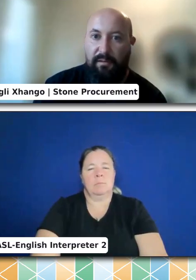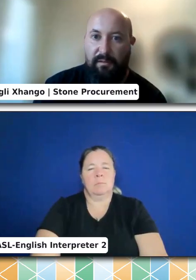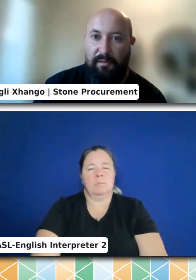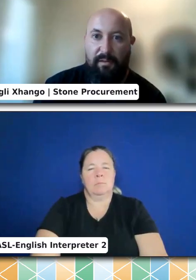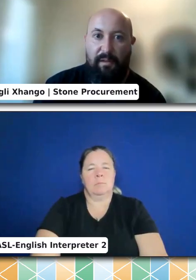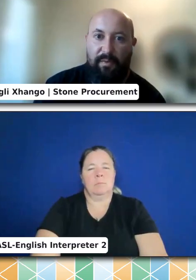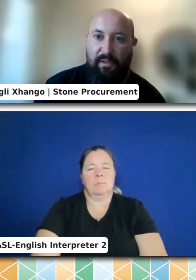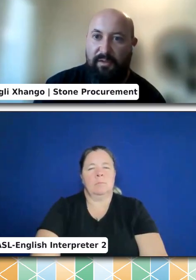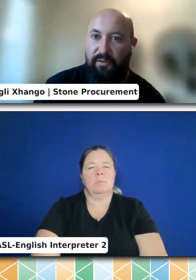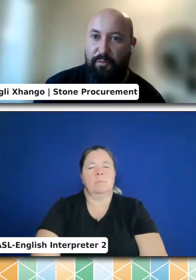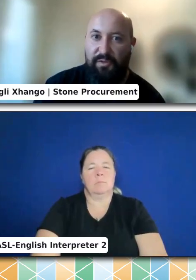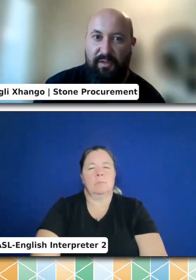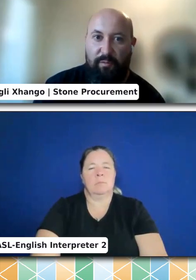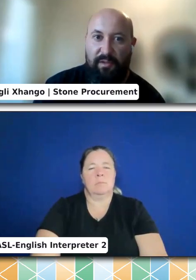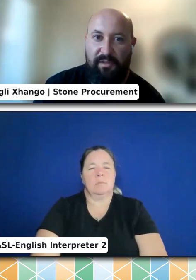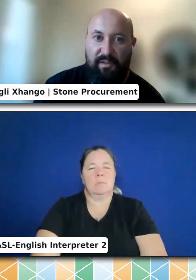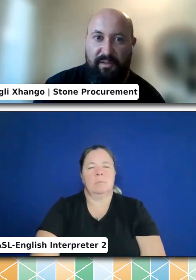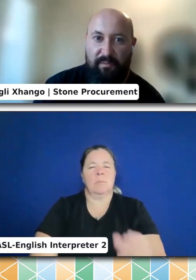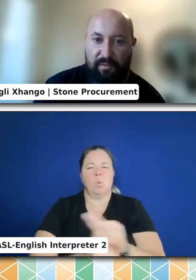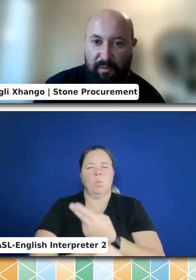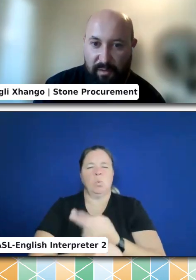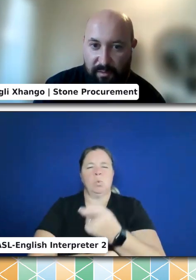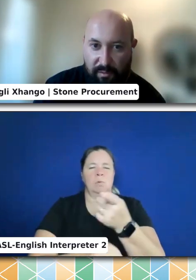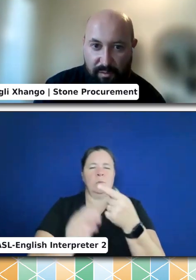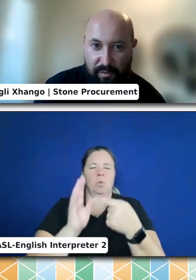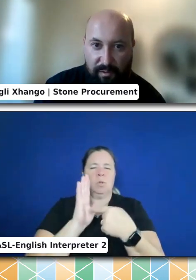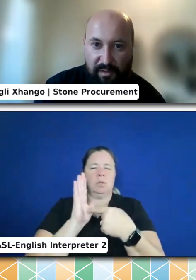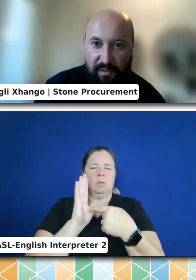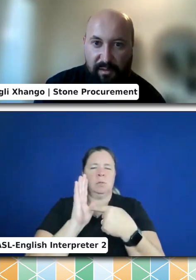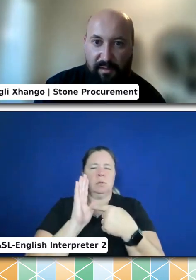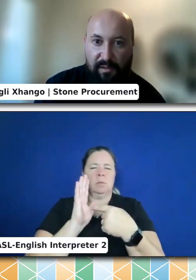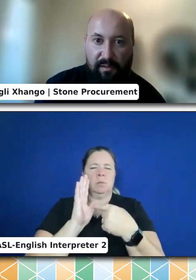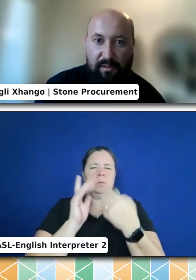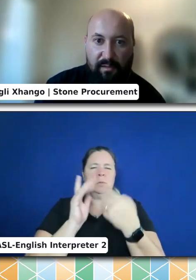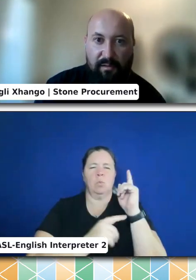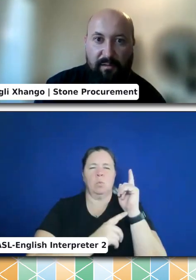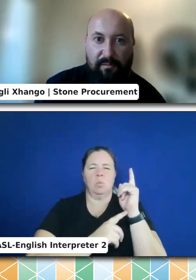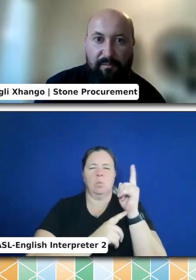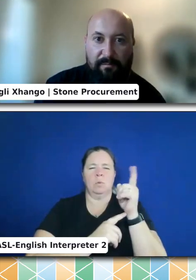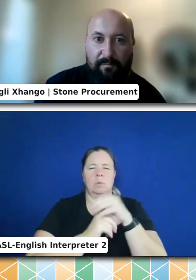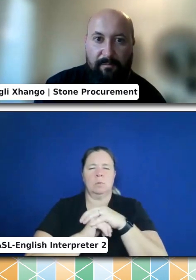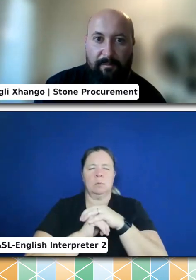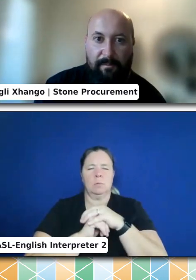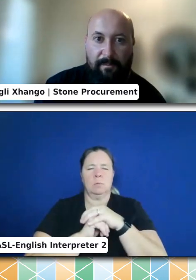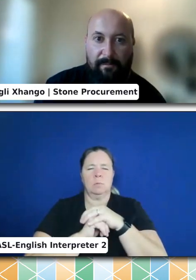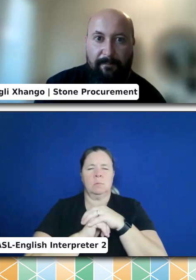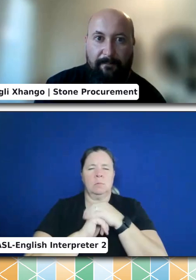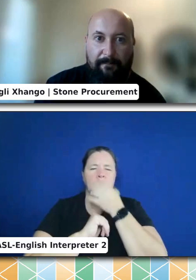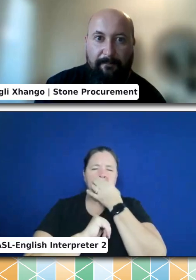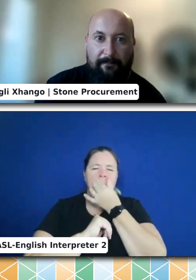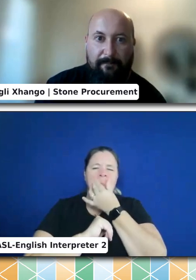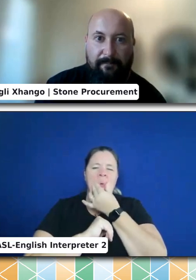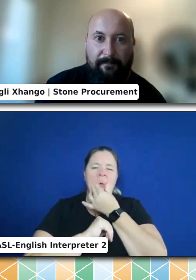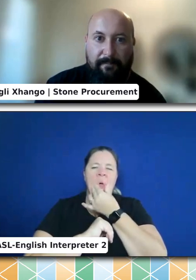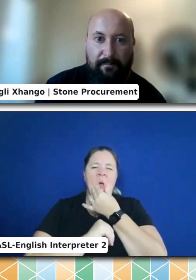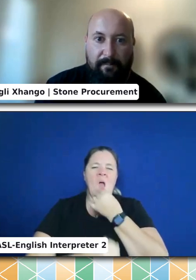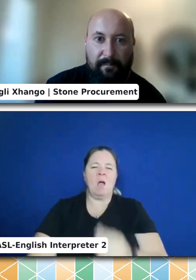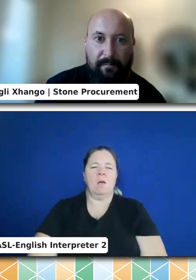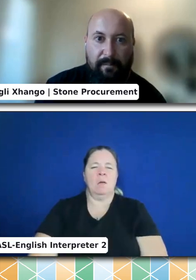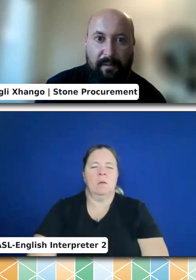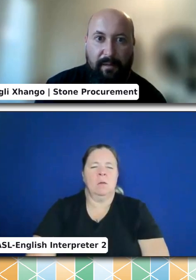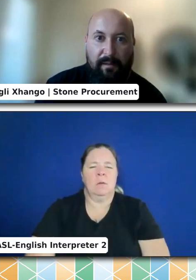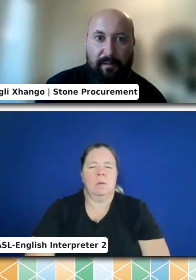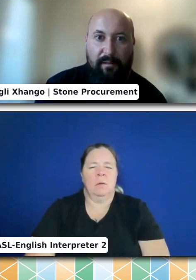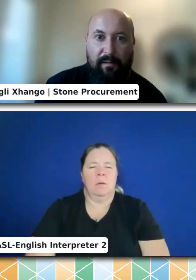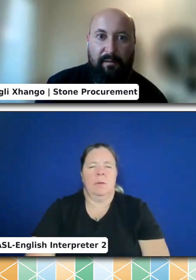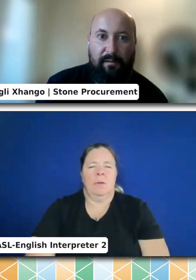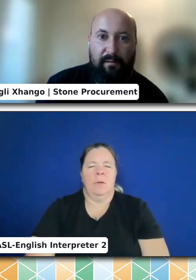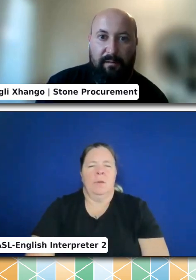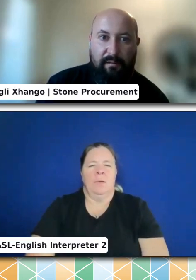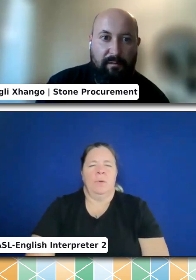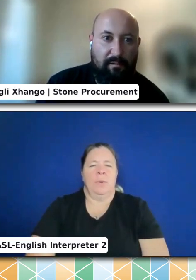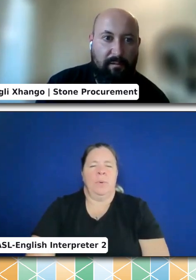I'm gonna use this one as an example.